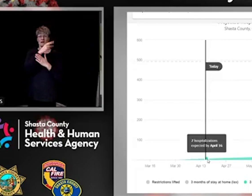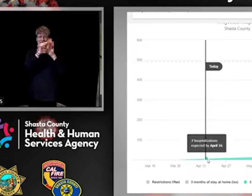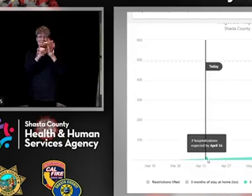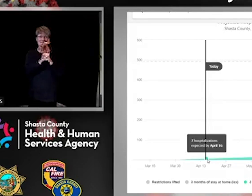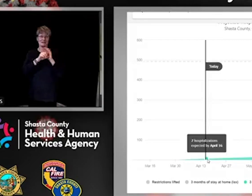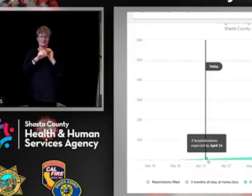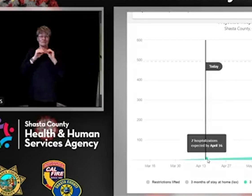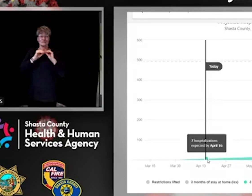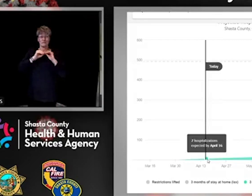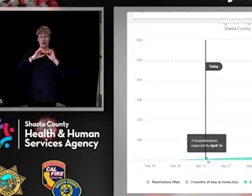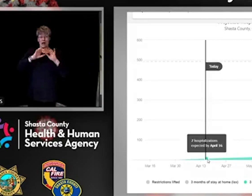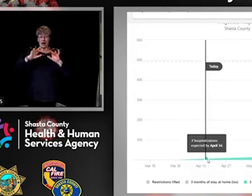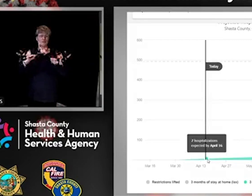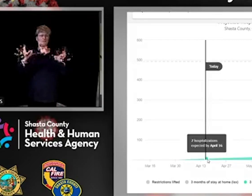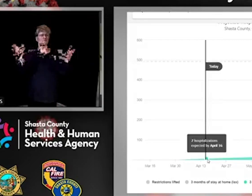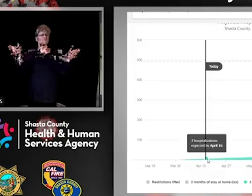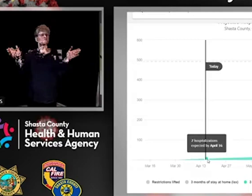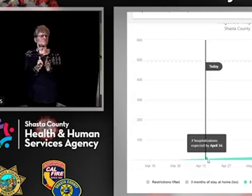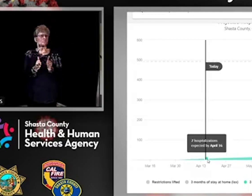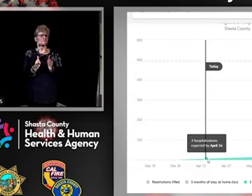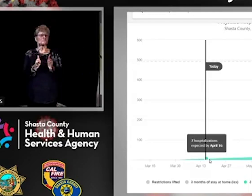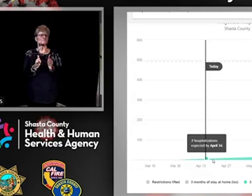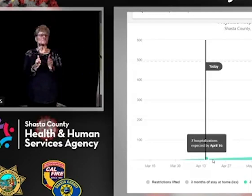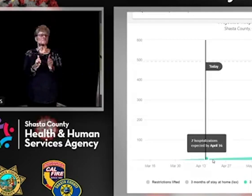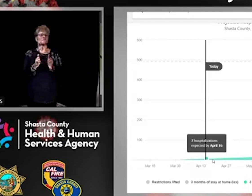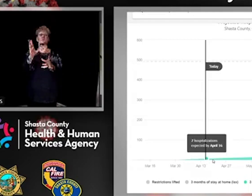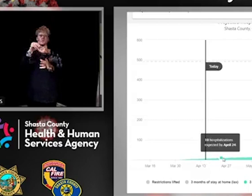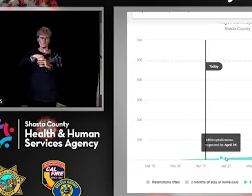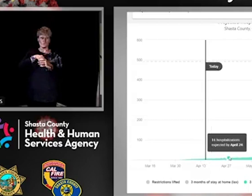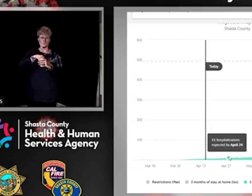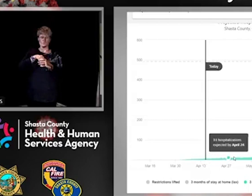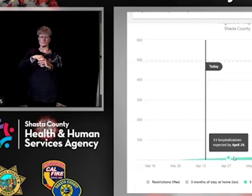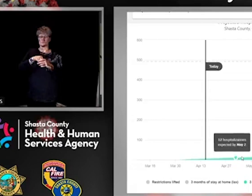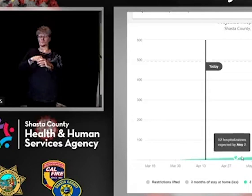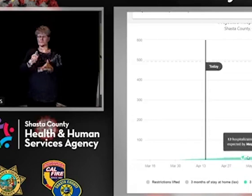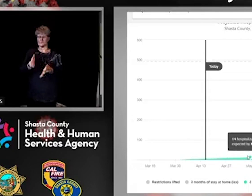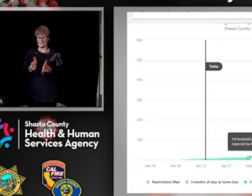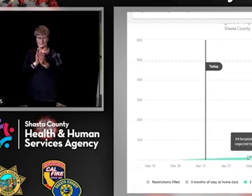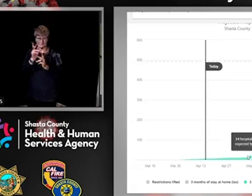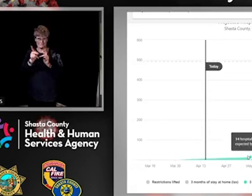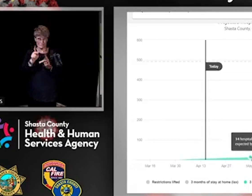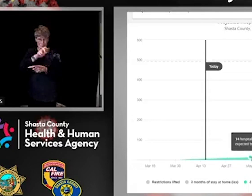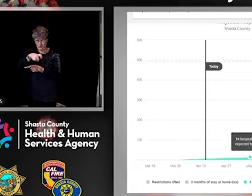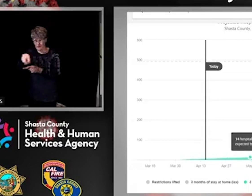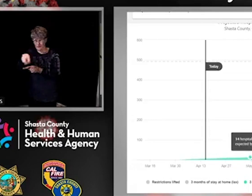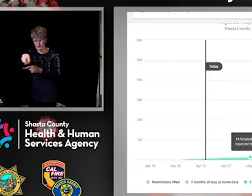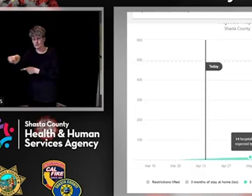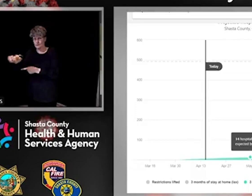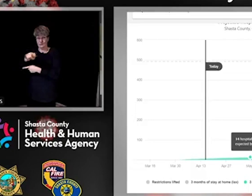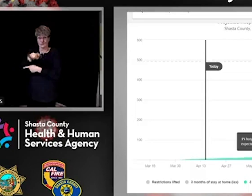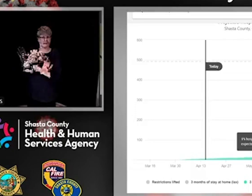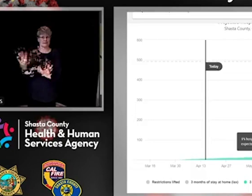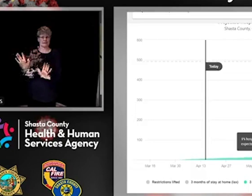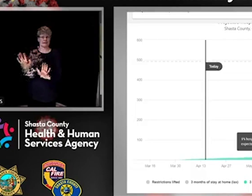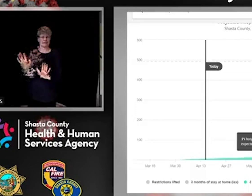away and bringing it back. So that is kind of showing us that what we seen is this much